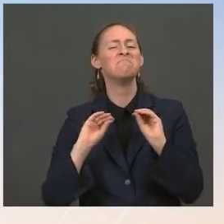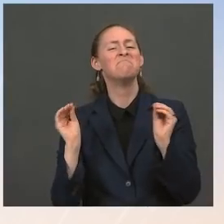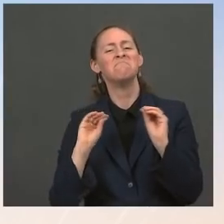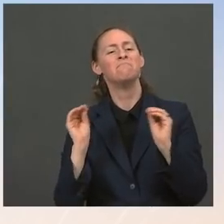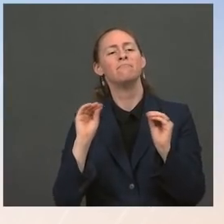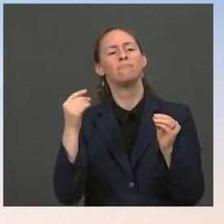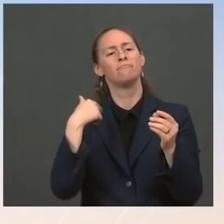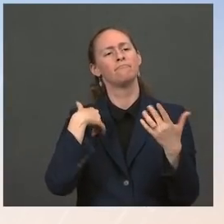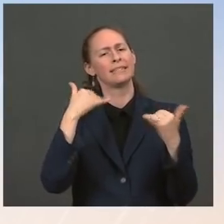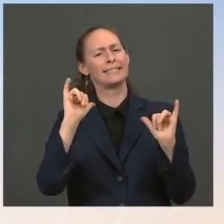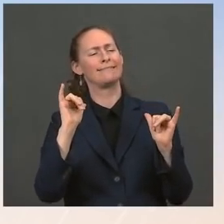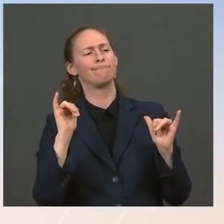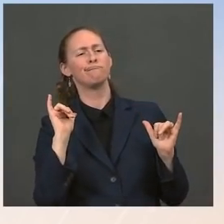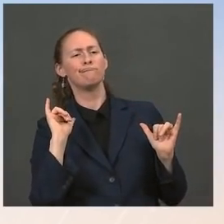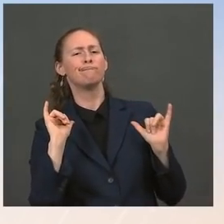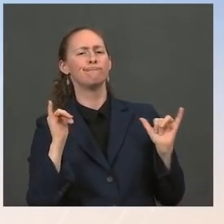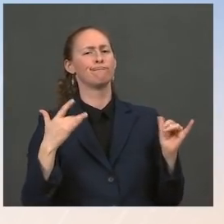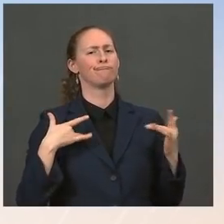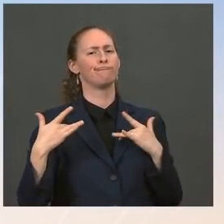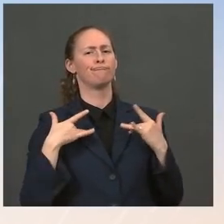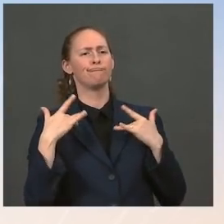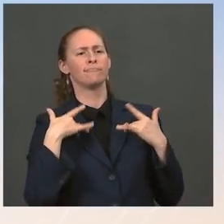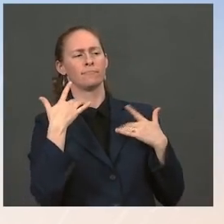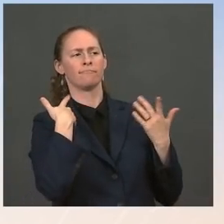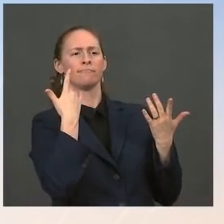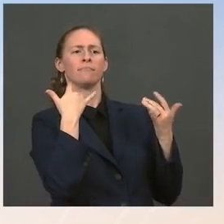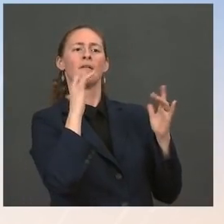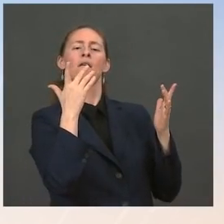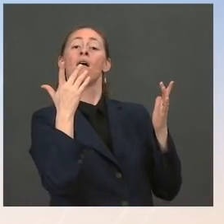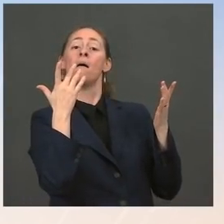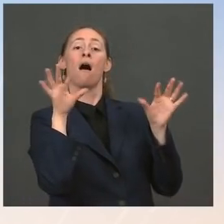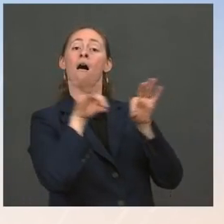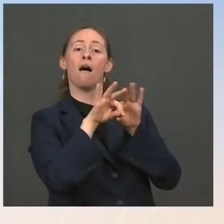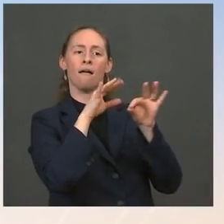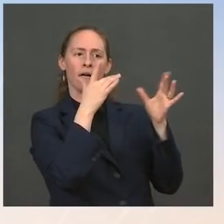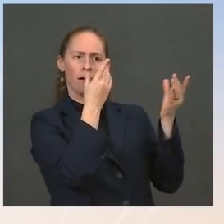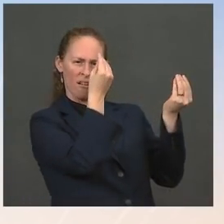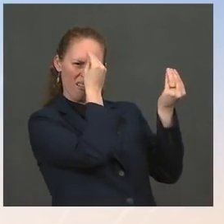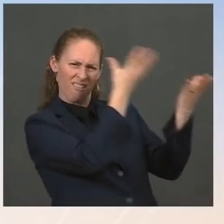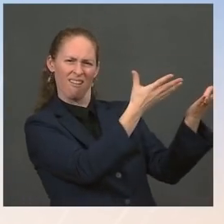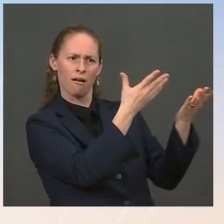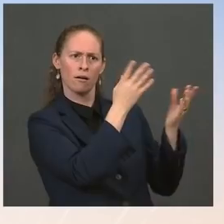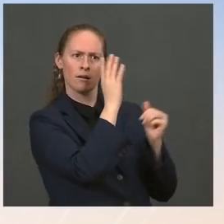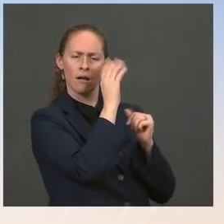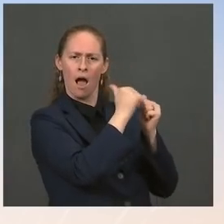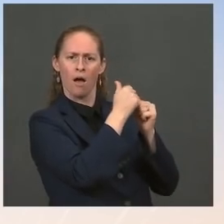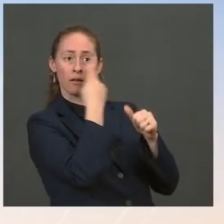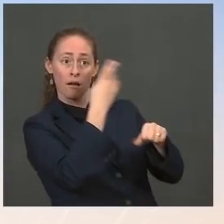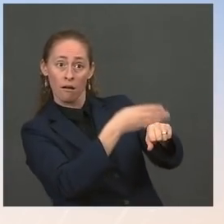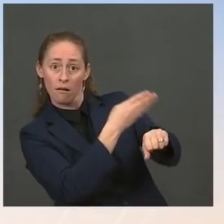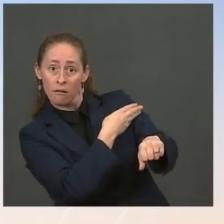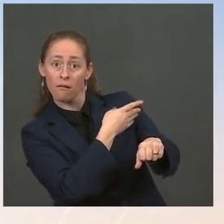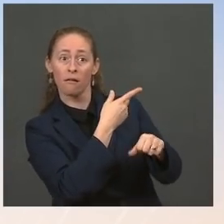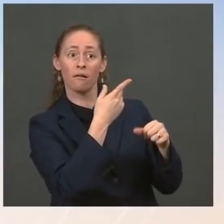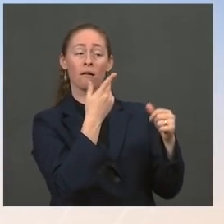but it was an opportunity to express them at a high level, see what work could be done over the course of the long term to address it. So I don't know that we're going to do